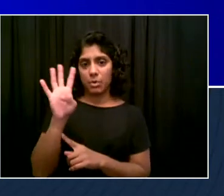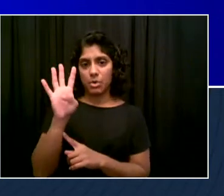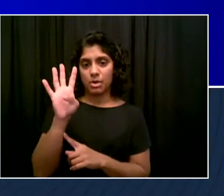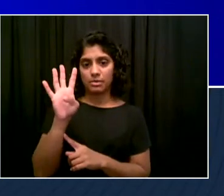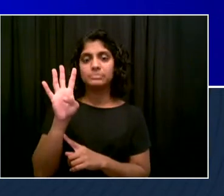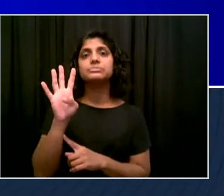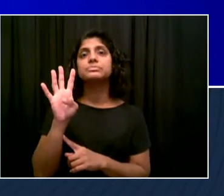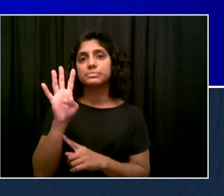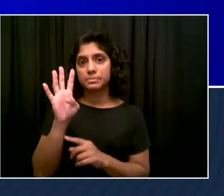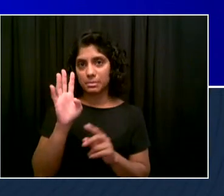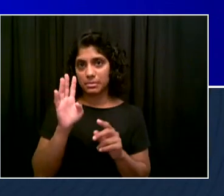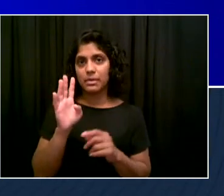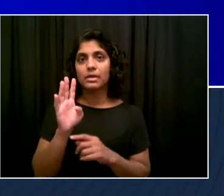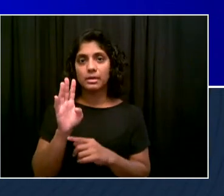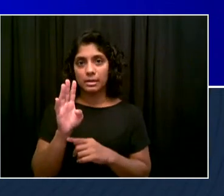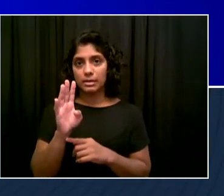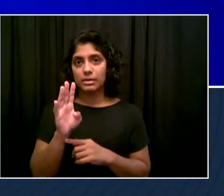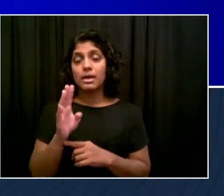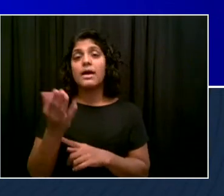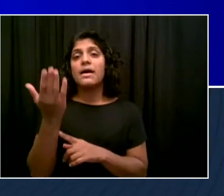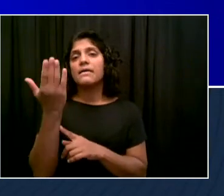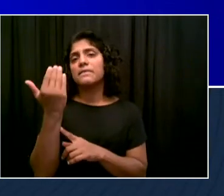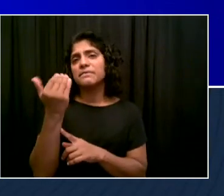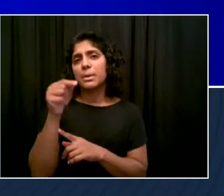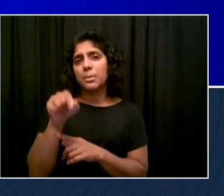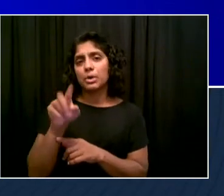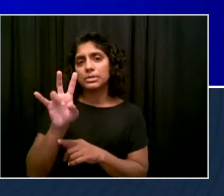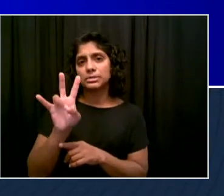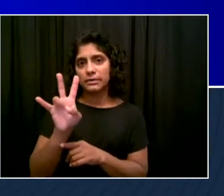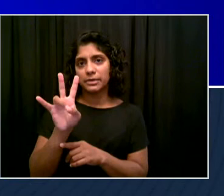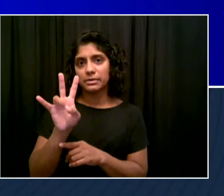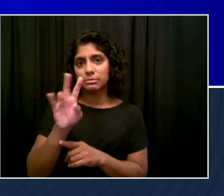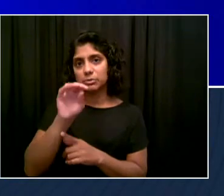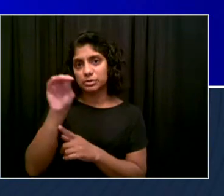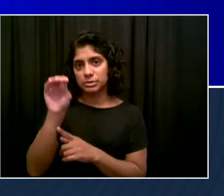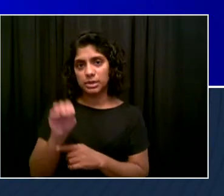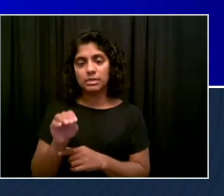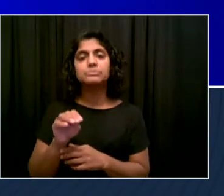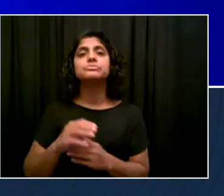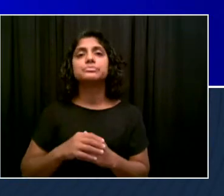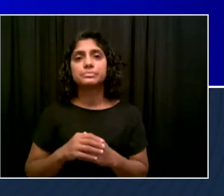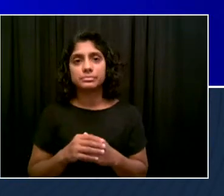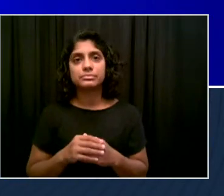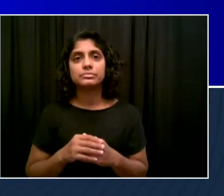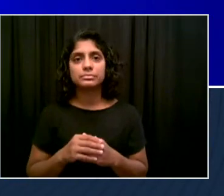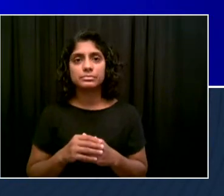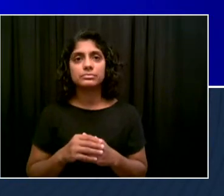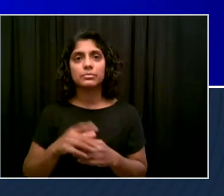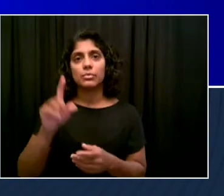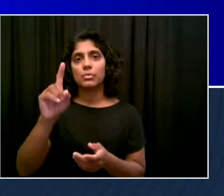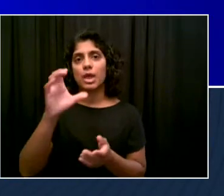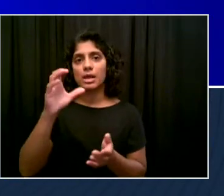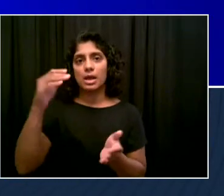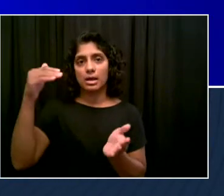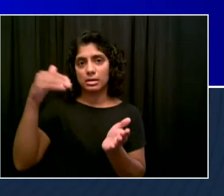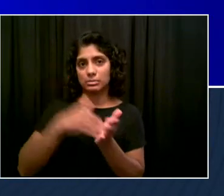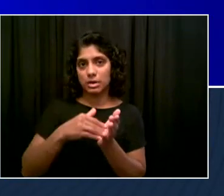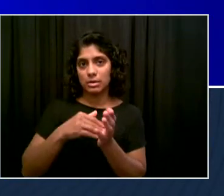INDICATORS NUMBER PEOPLE ADMITTED TO HOSPITAL, 64 PATIENTS. CONFIRMED